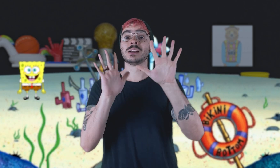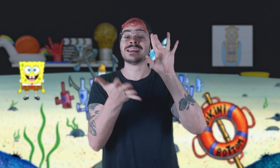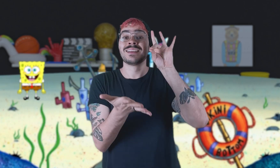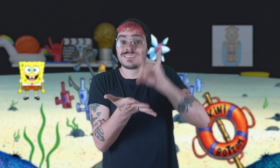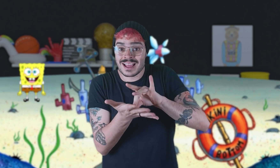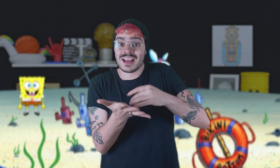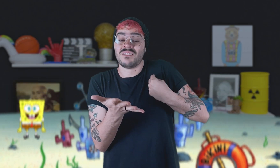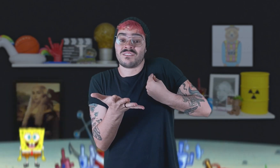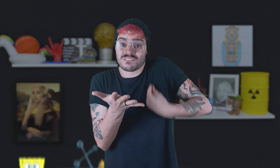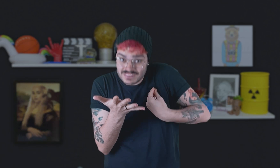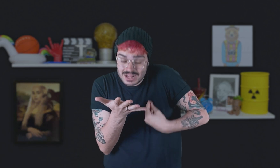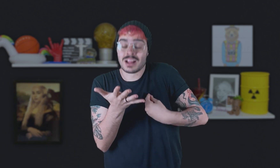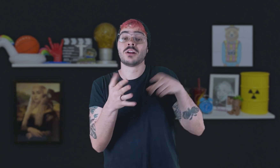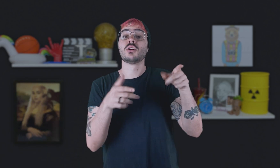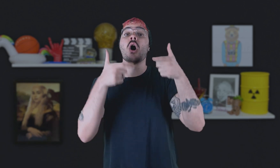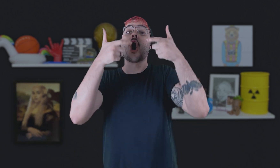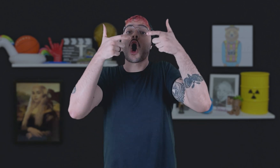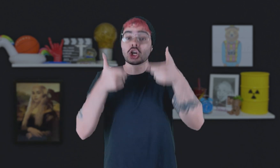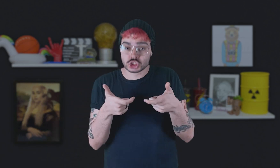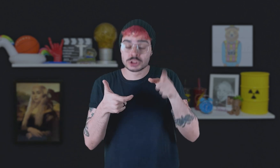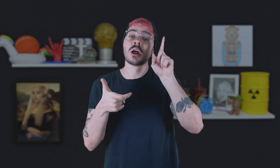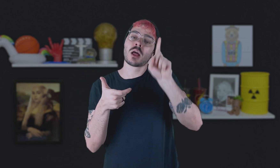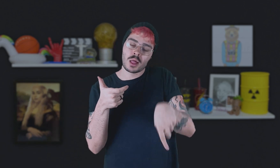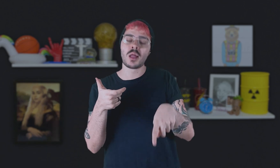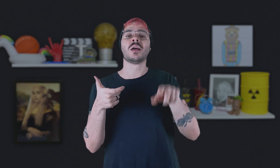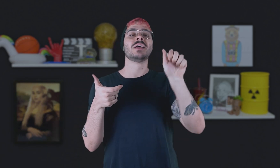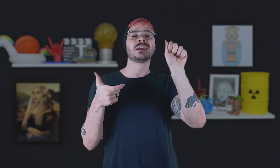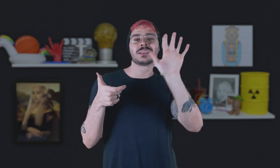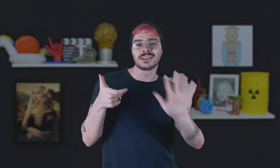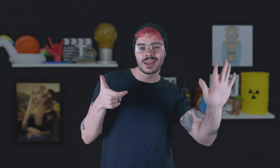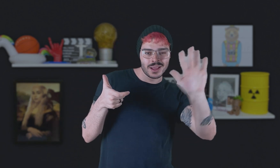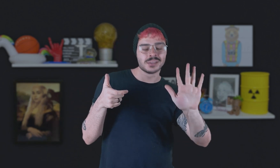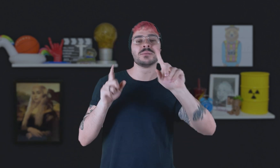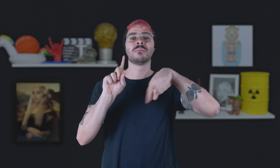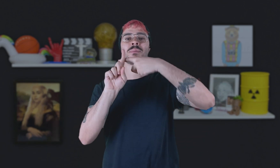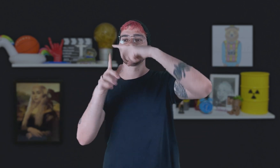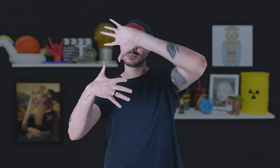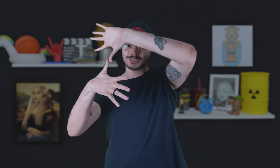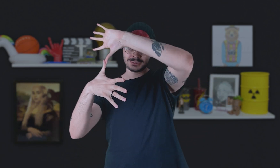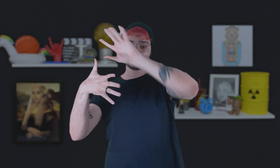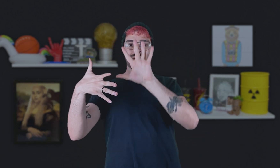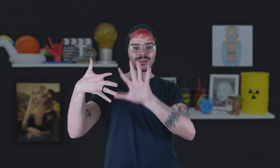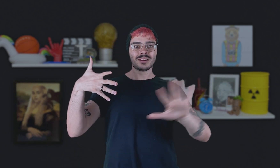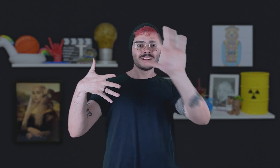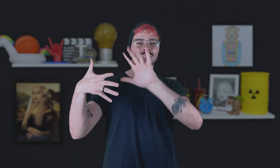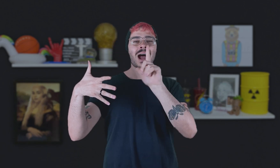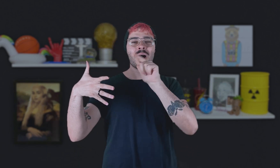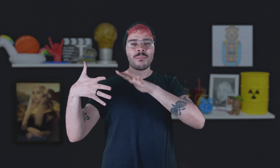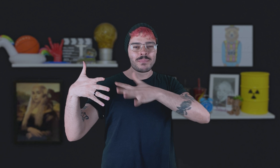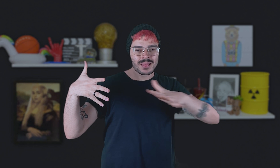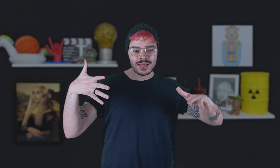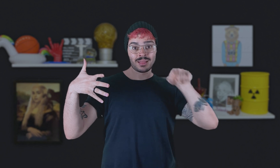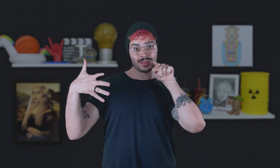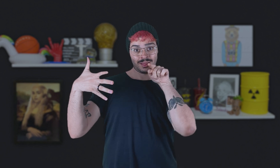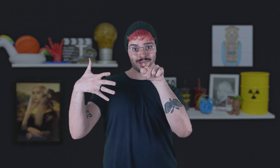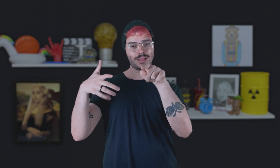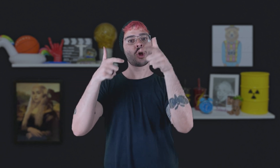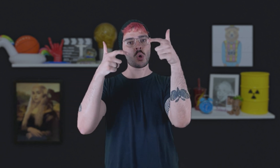In fact, that atoll in the Pacific Ocean,